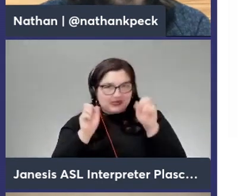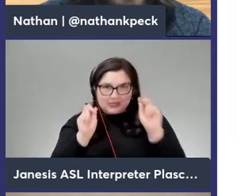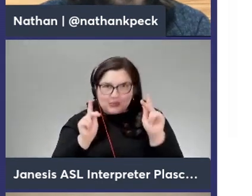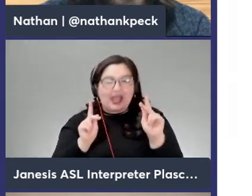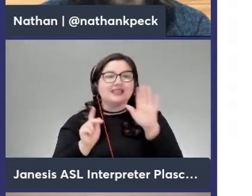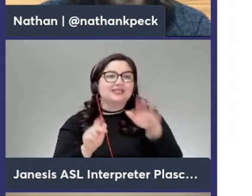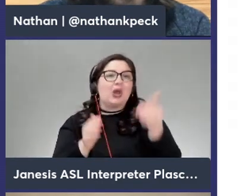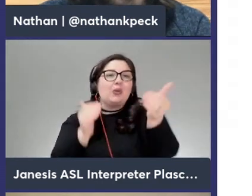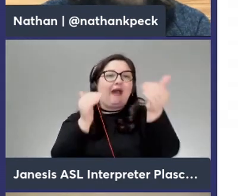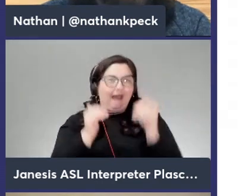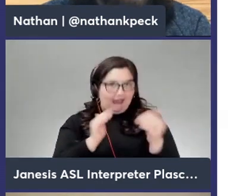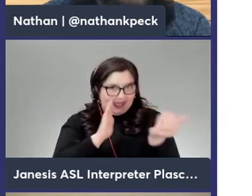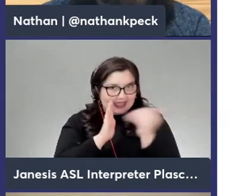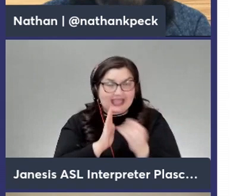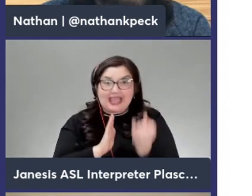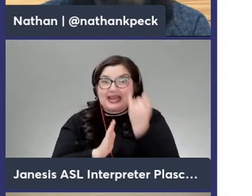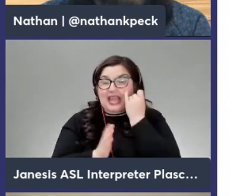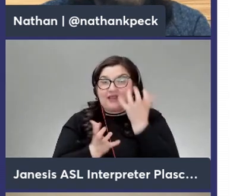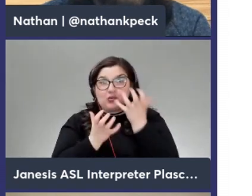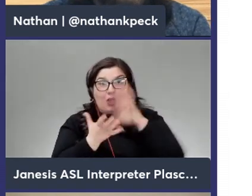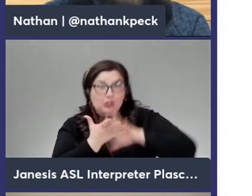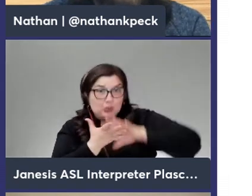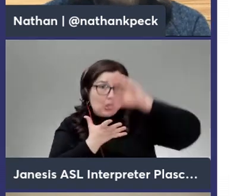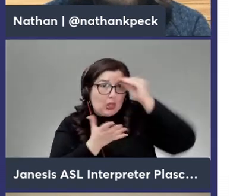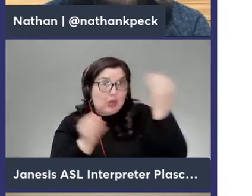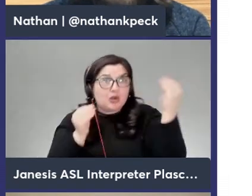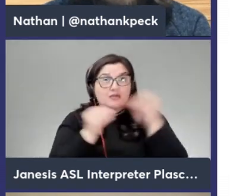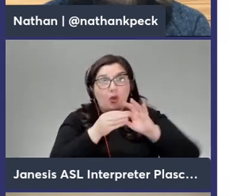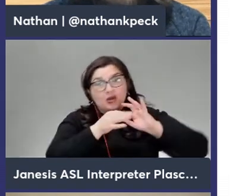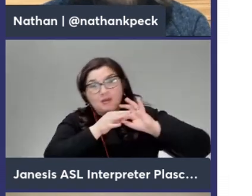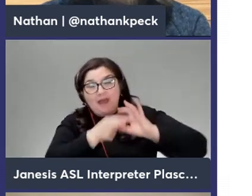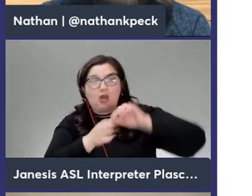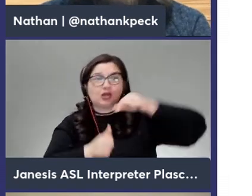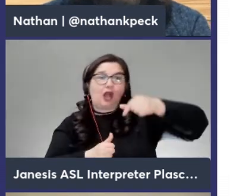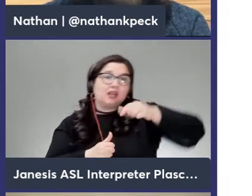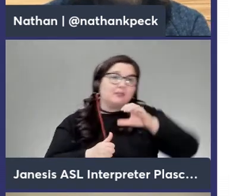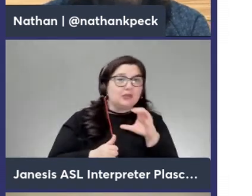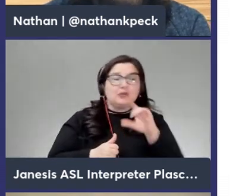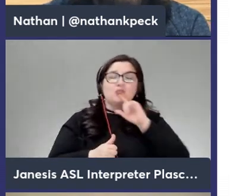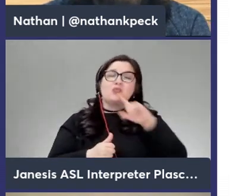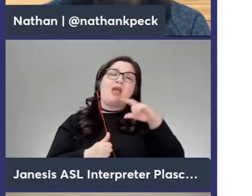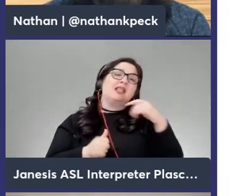if you want to learn more about quantum computing, all these great resources.